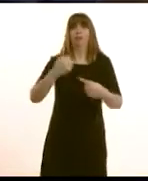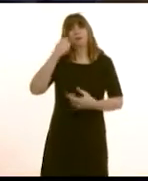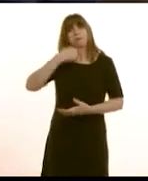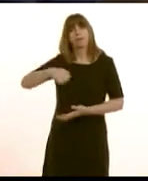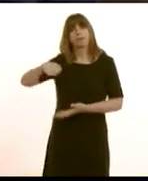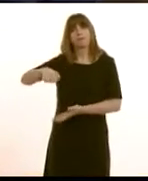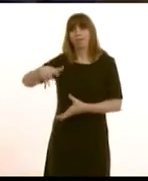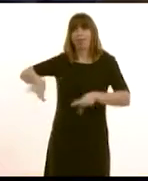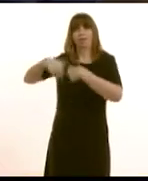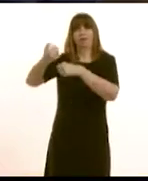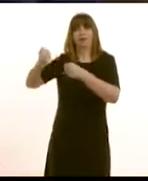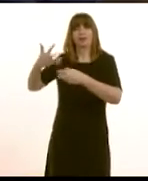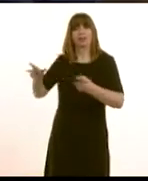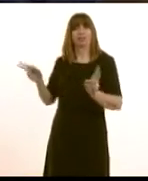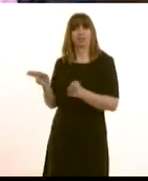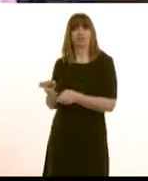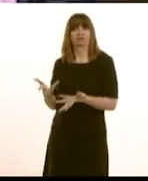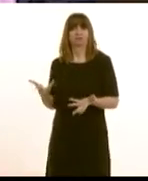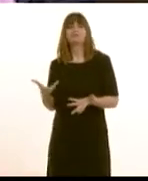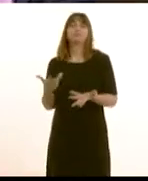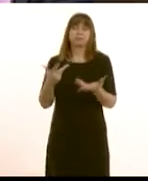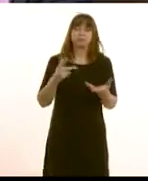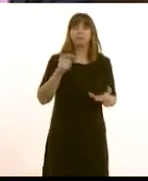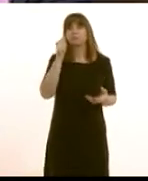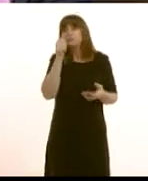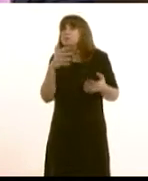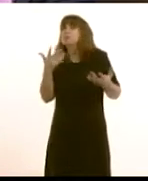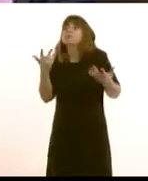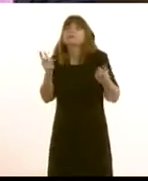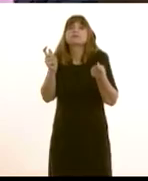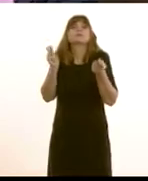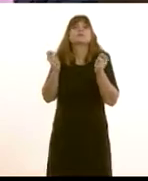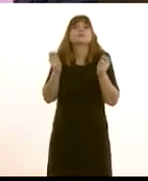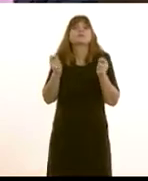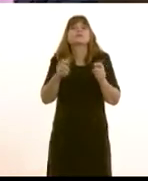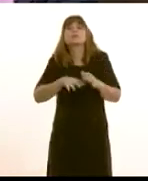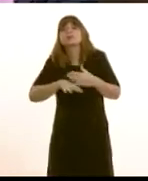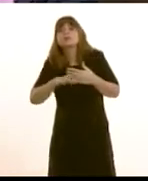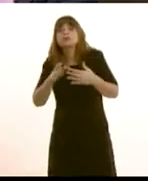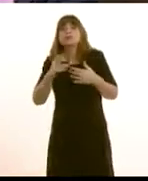the reasoning behind any changes and, of course, how they can contribute to recycling as well.